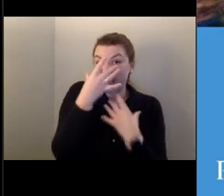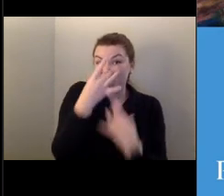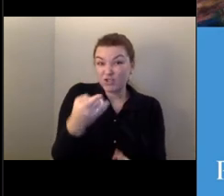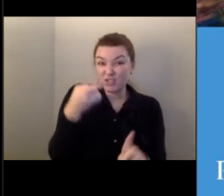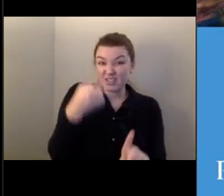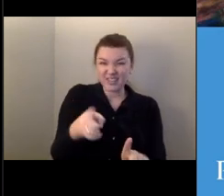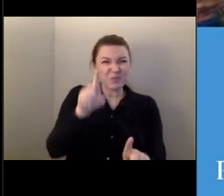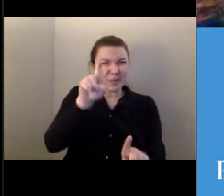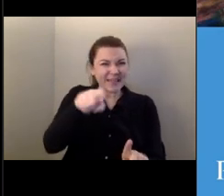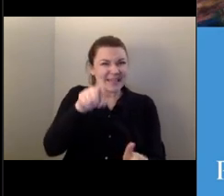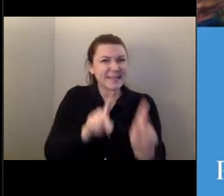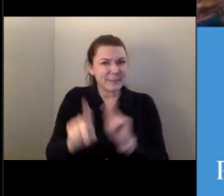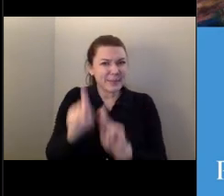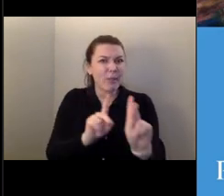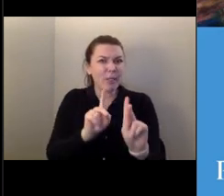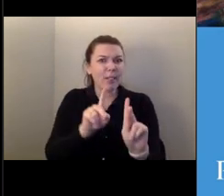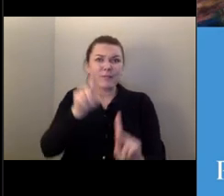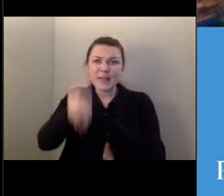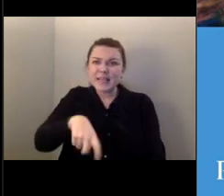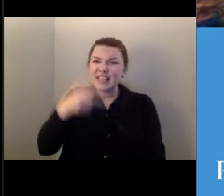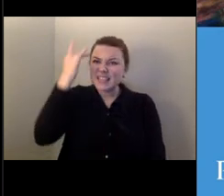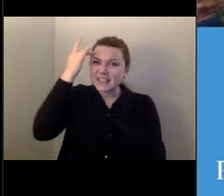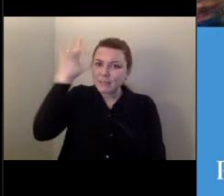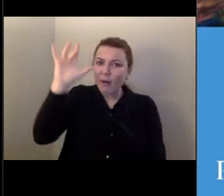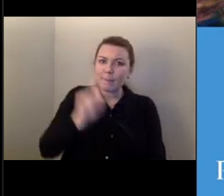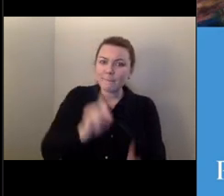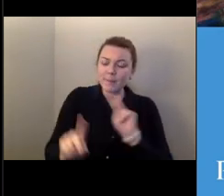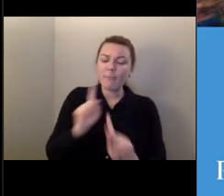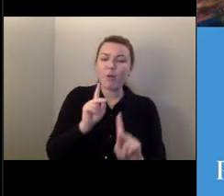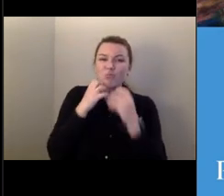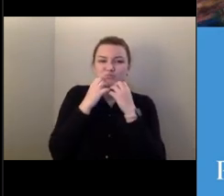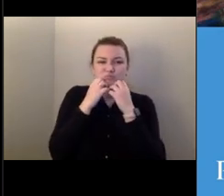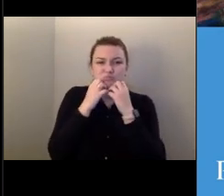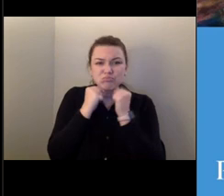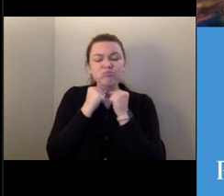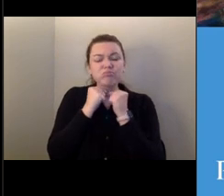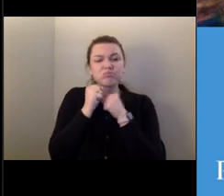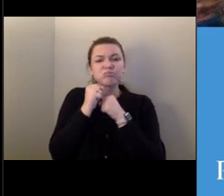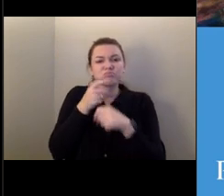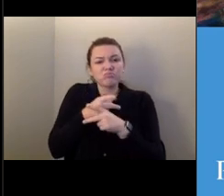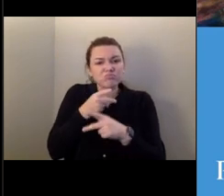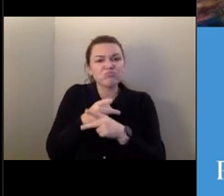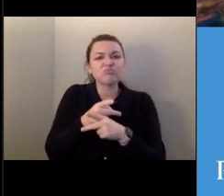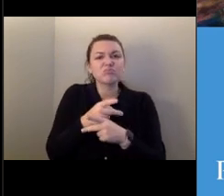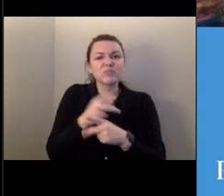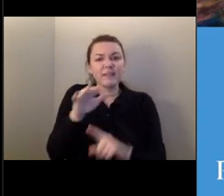We need smart people. We need people who care about our environment to start creating solutions.